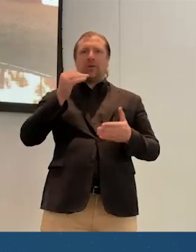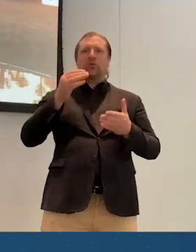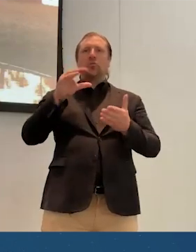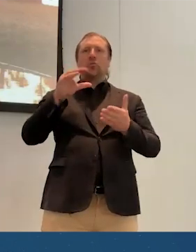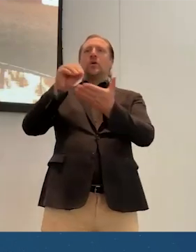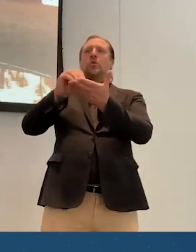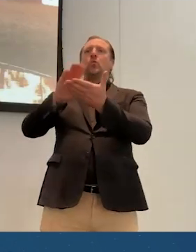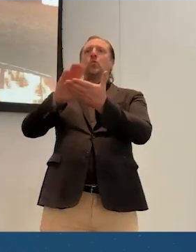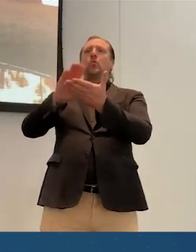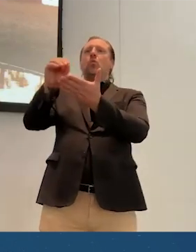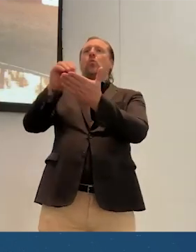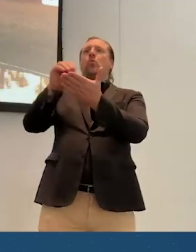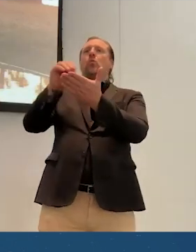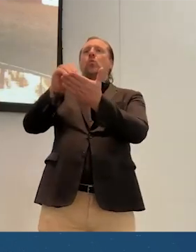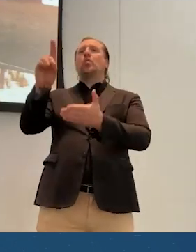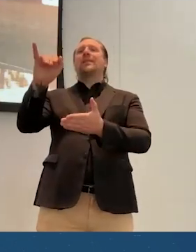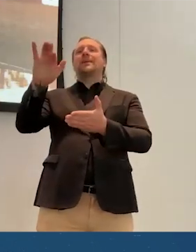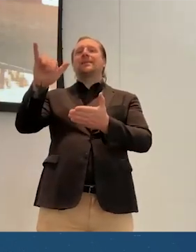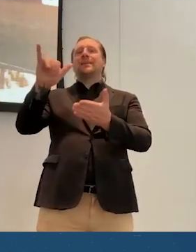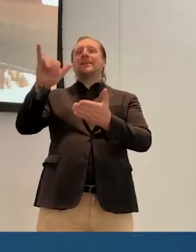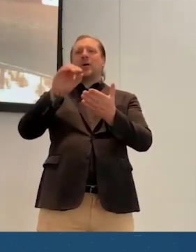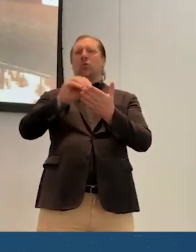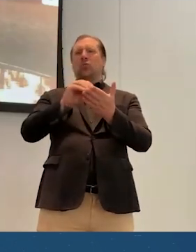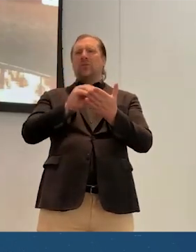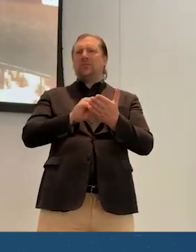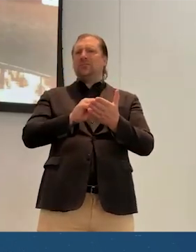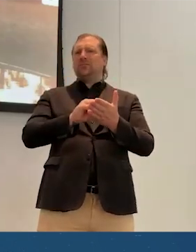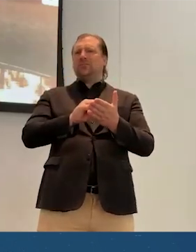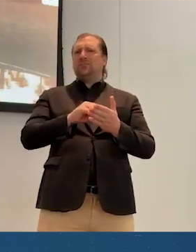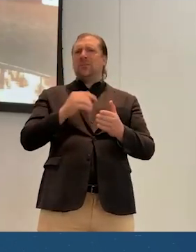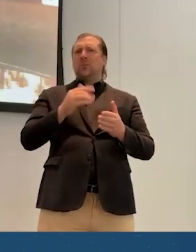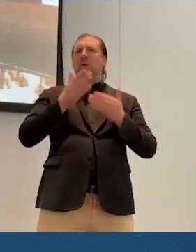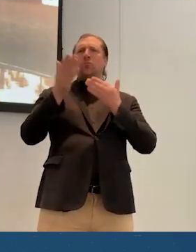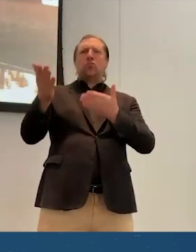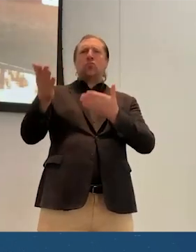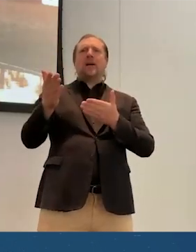the set of key themes, which provided a quantified which